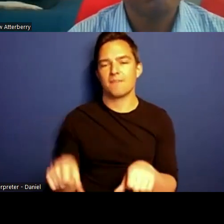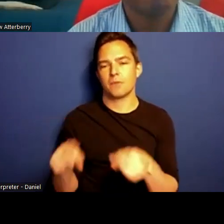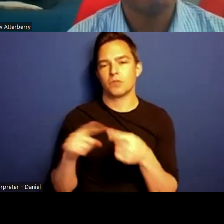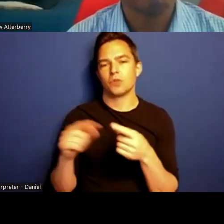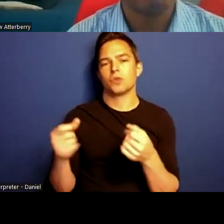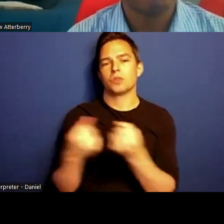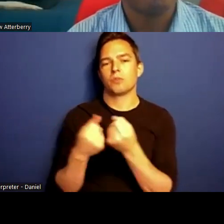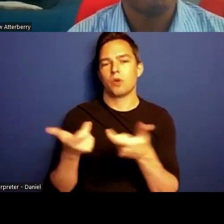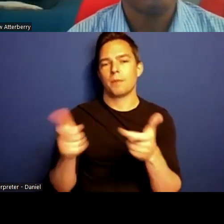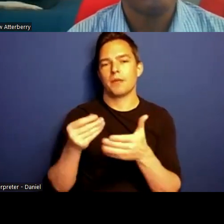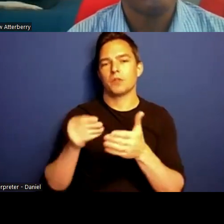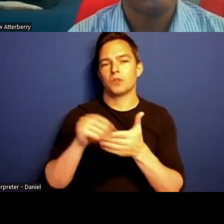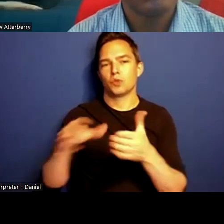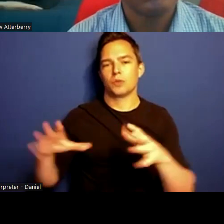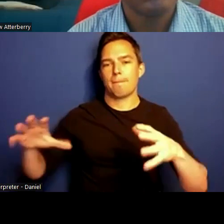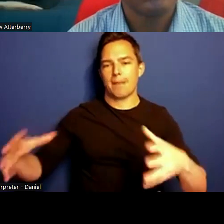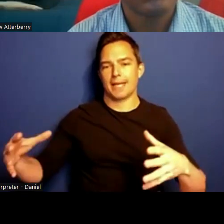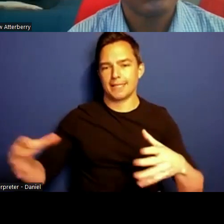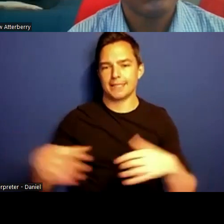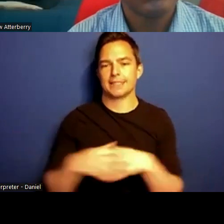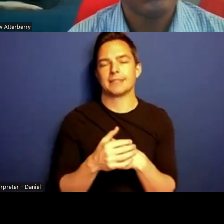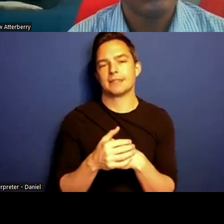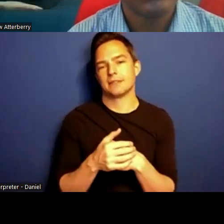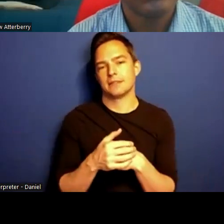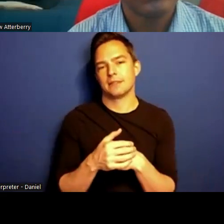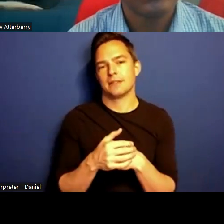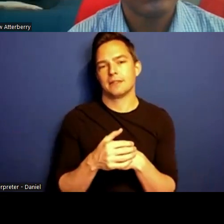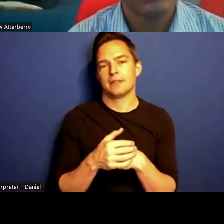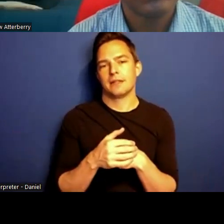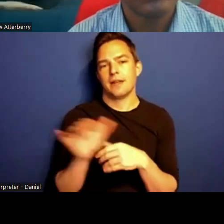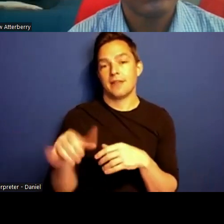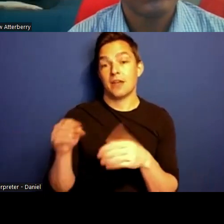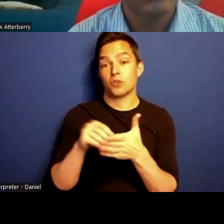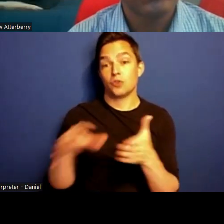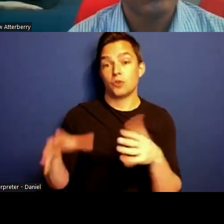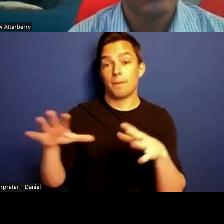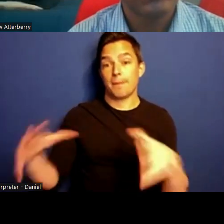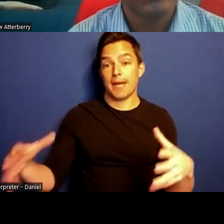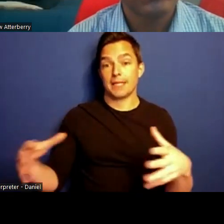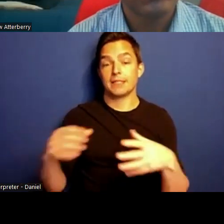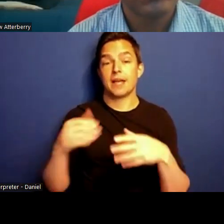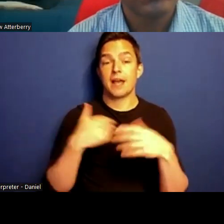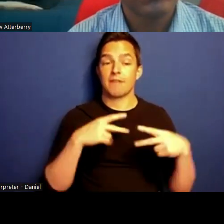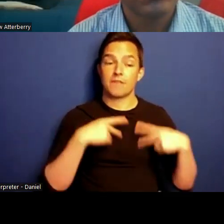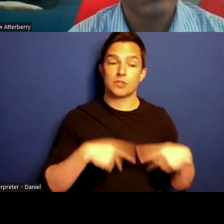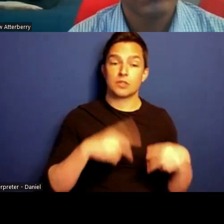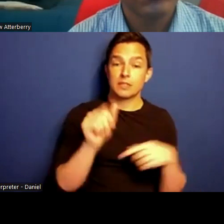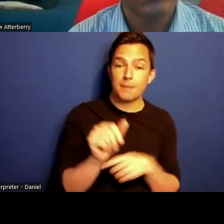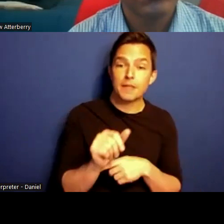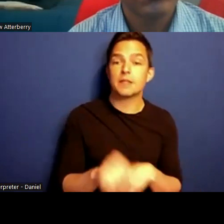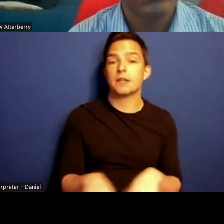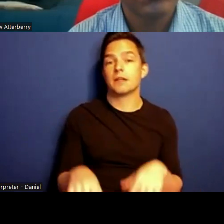body and of course that student body is made up of people with physical disabilities and intellectual